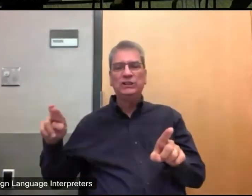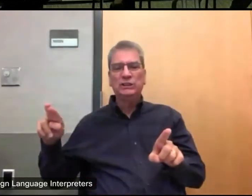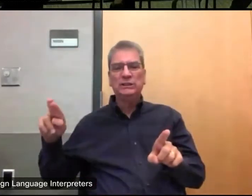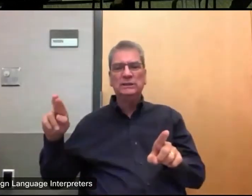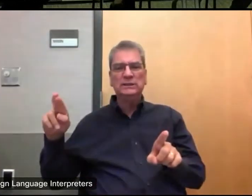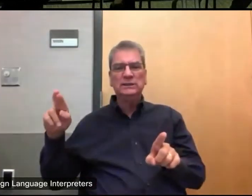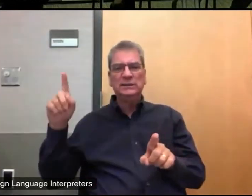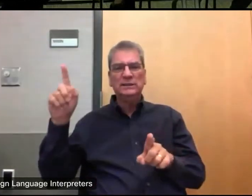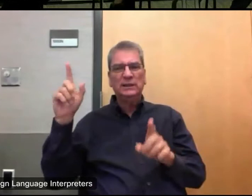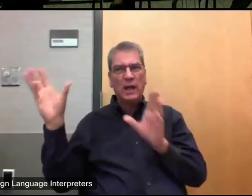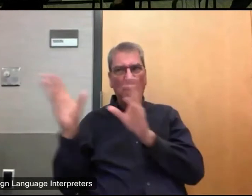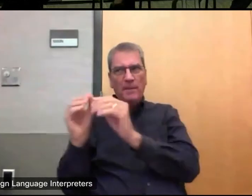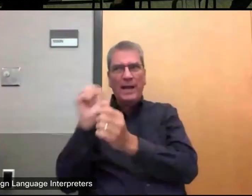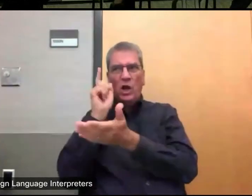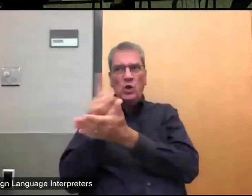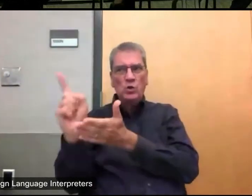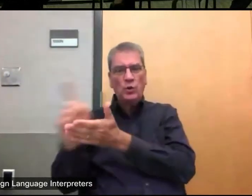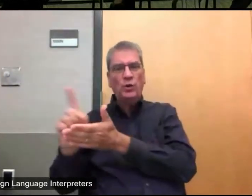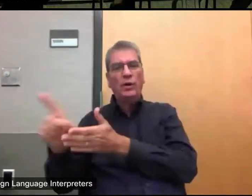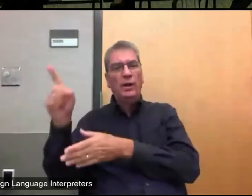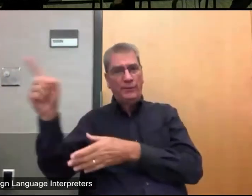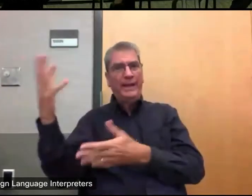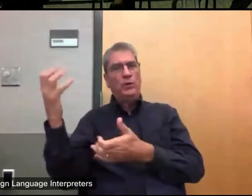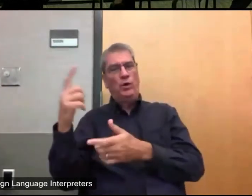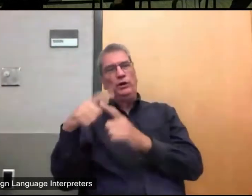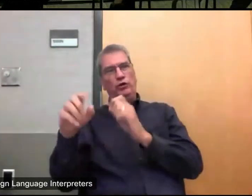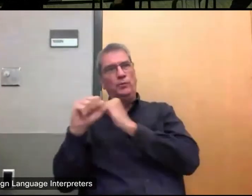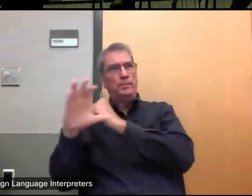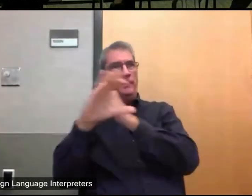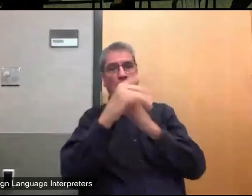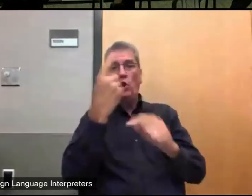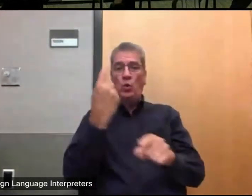Because again, they, they wanted to be saying the right things and they knew they were the